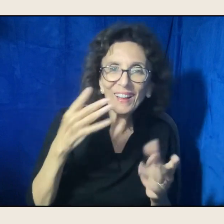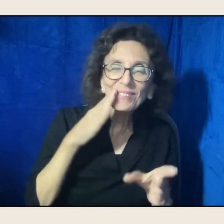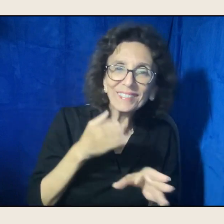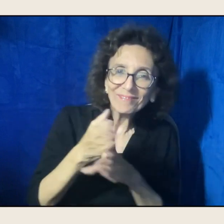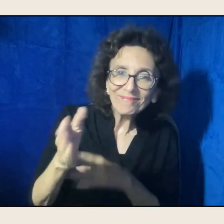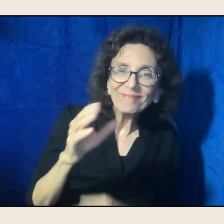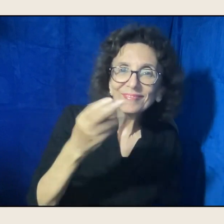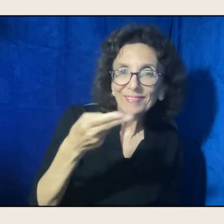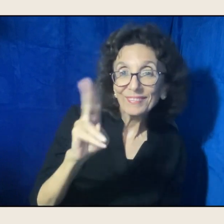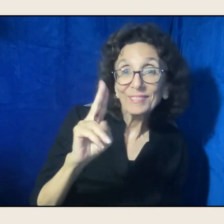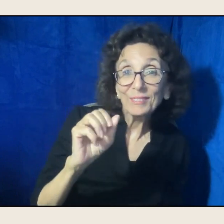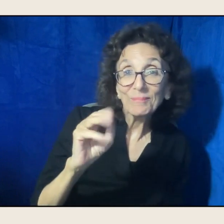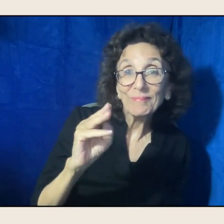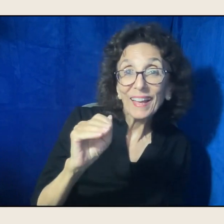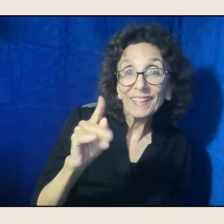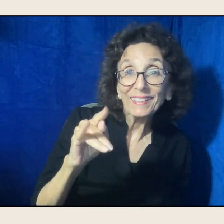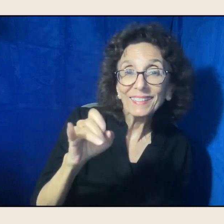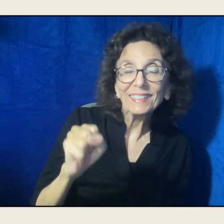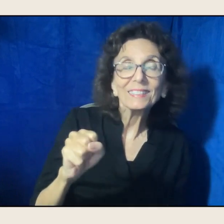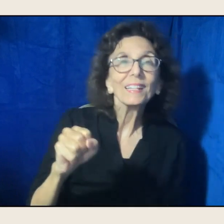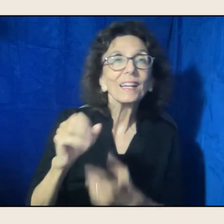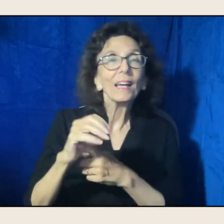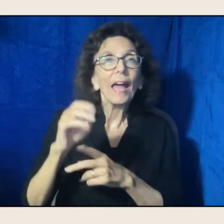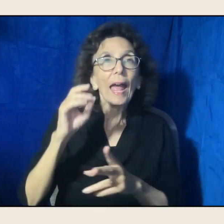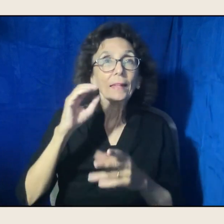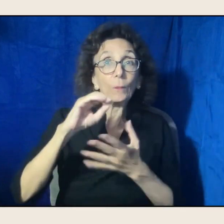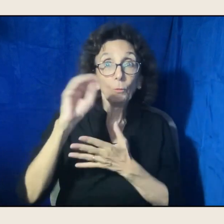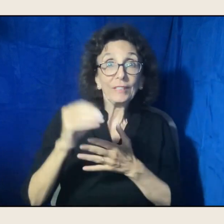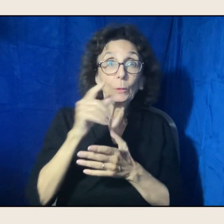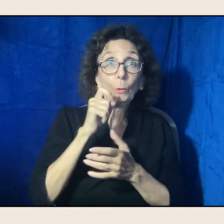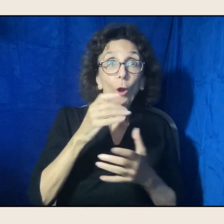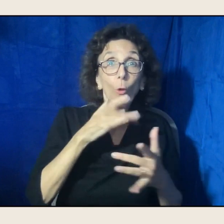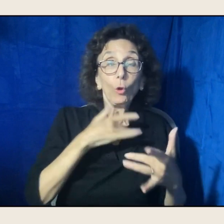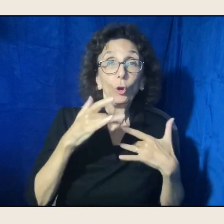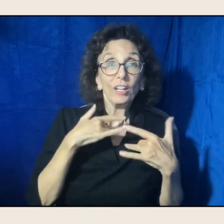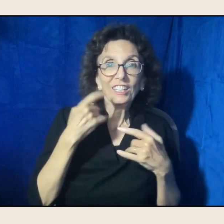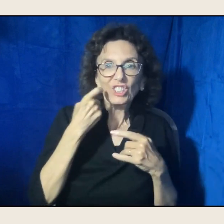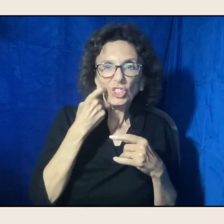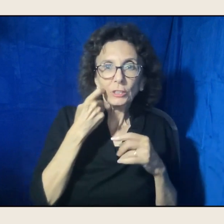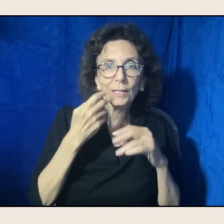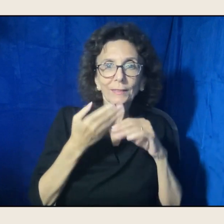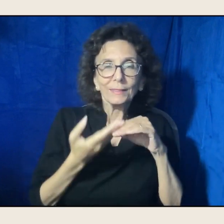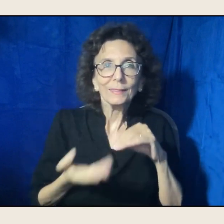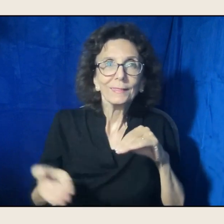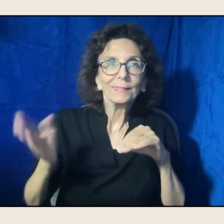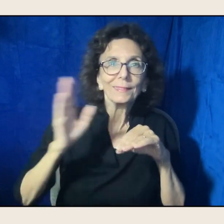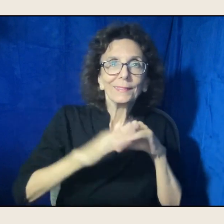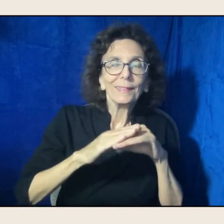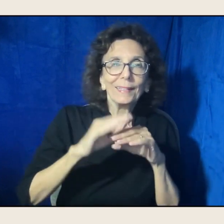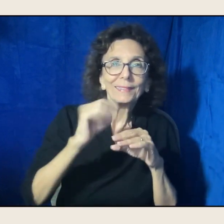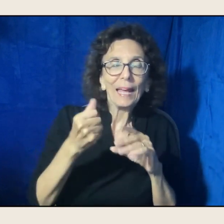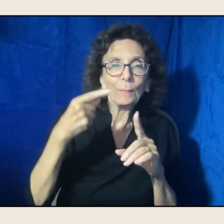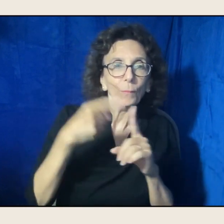In fact, the percentage of those who were very worried increased 10 points since March, according to a Yale poll.